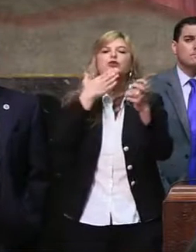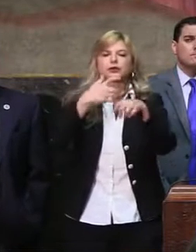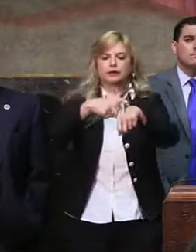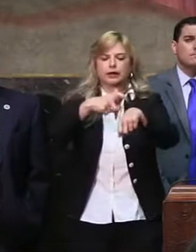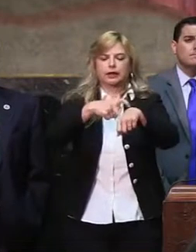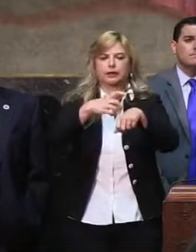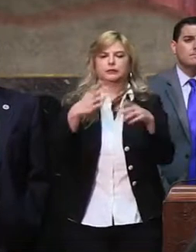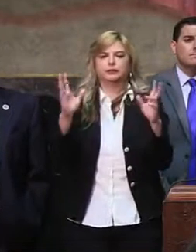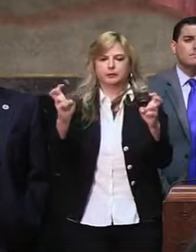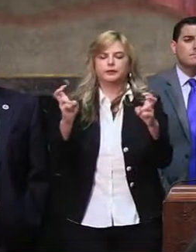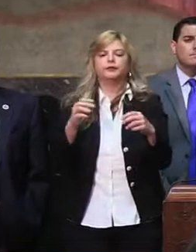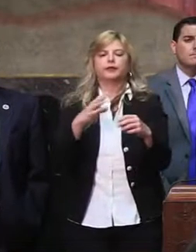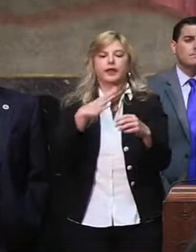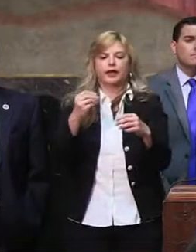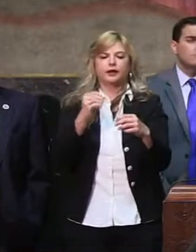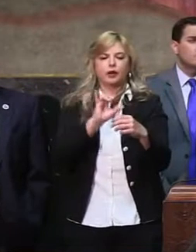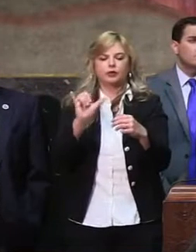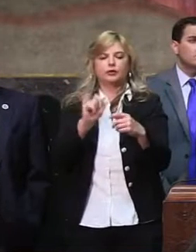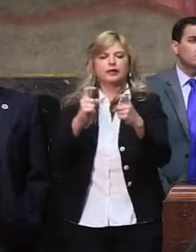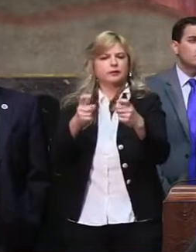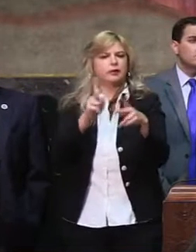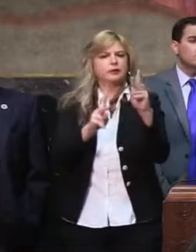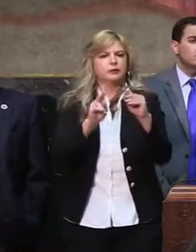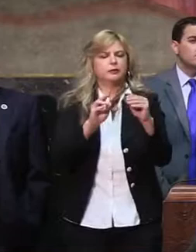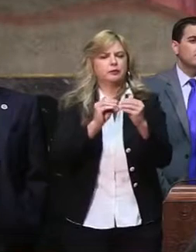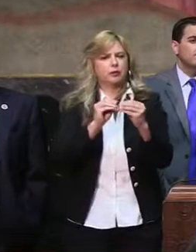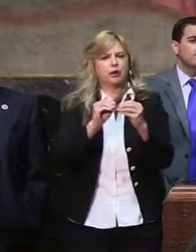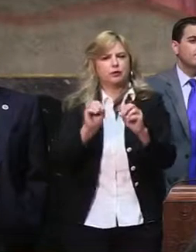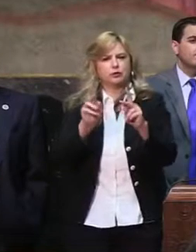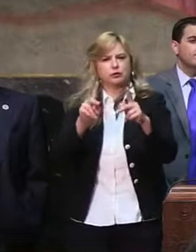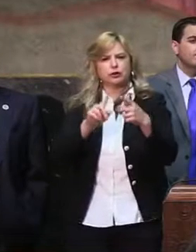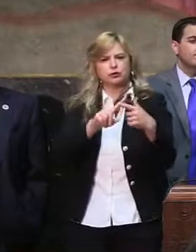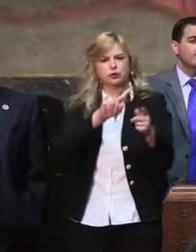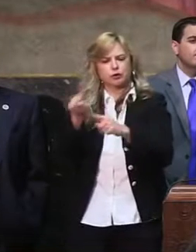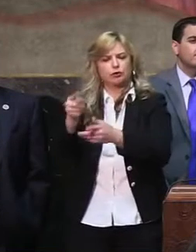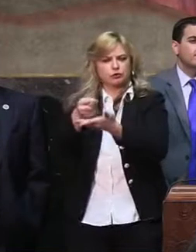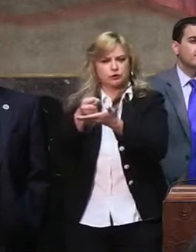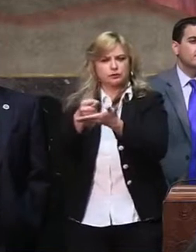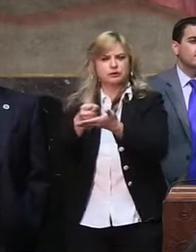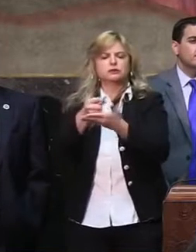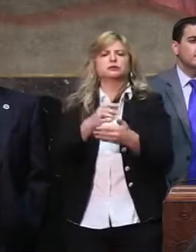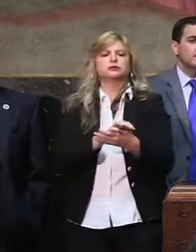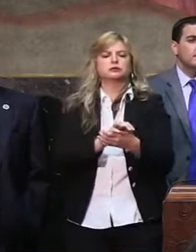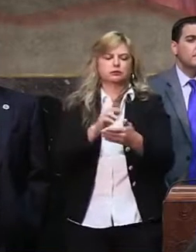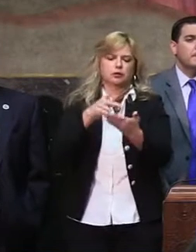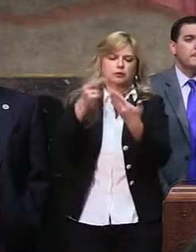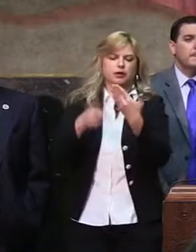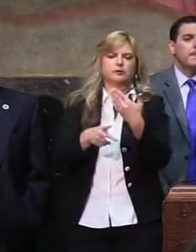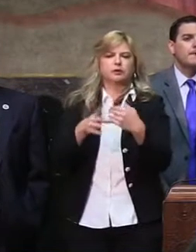for participating in treatment and program we're also strengthening community supervision by using